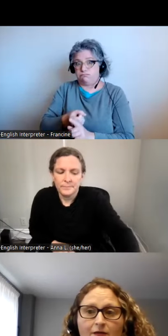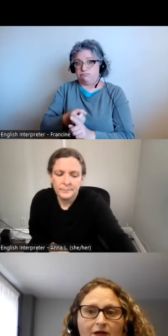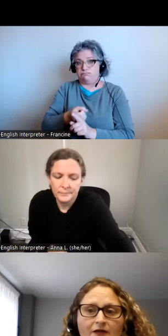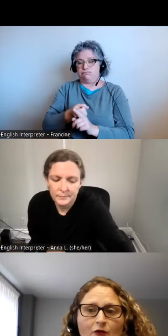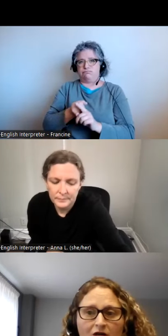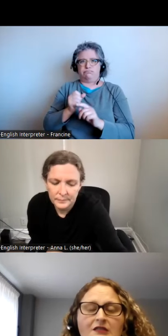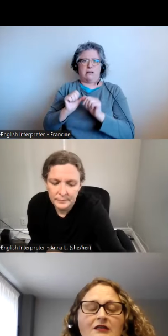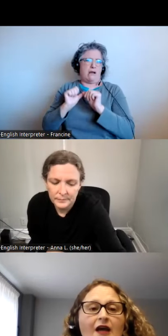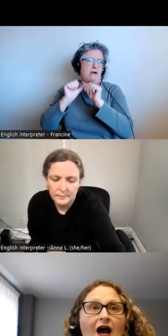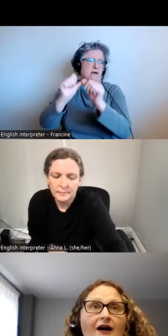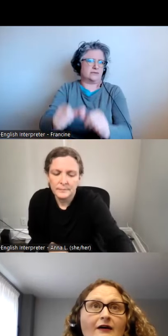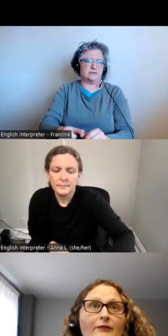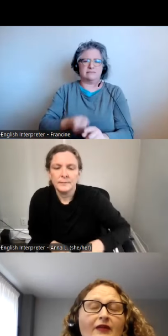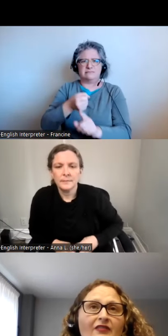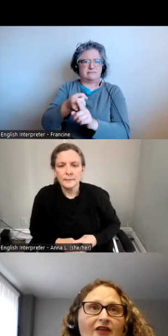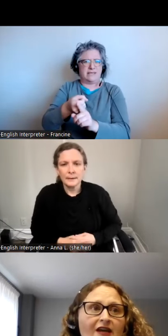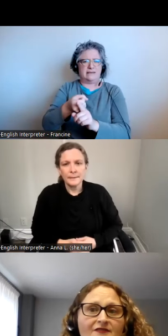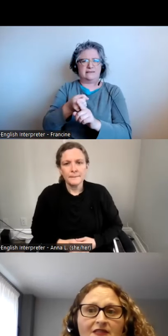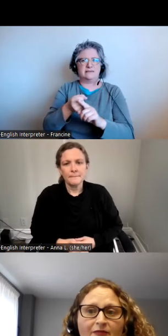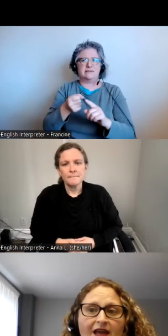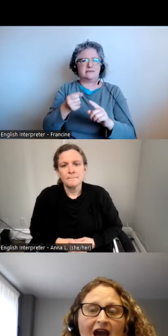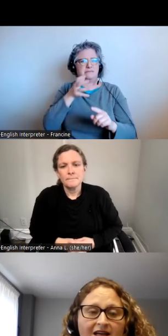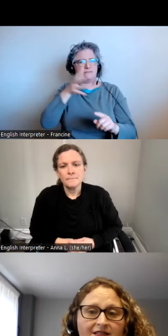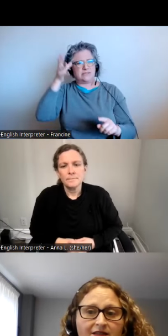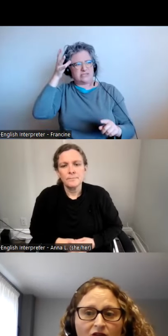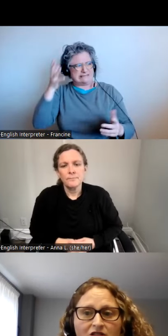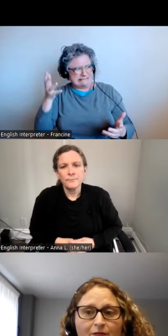to that briefly if that's okay . So long